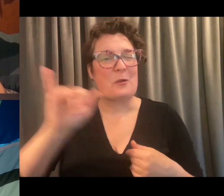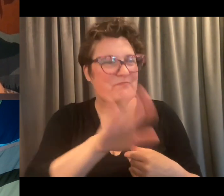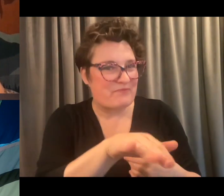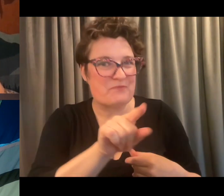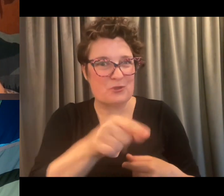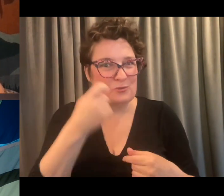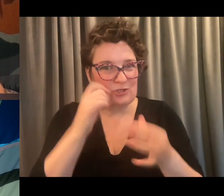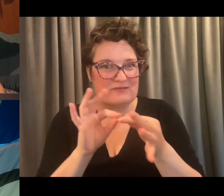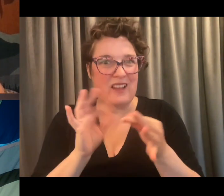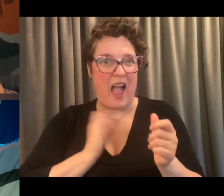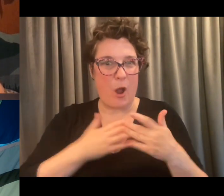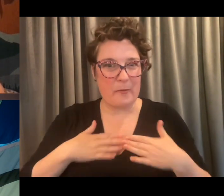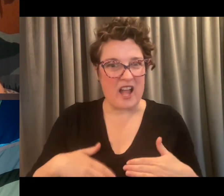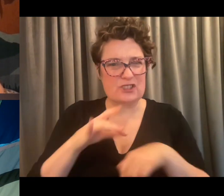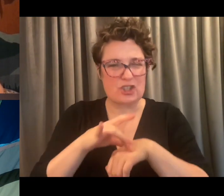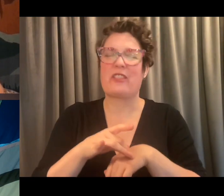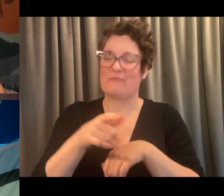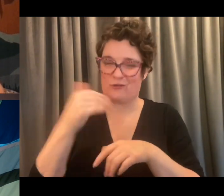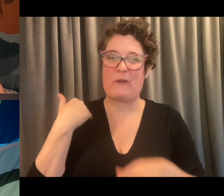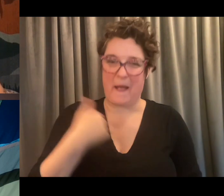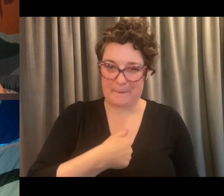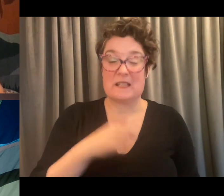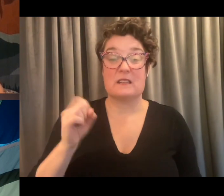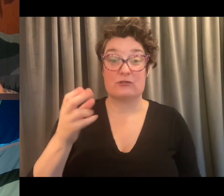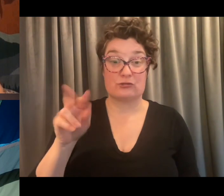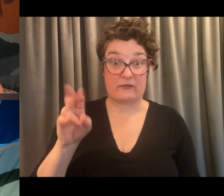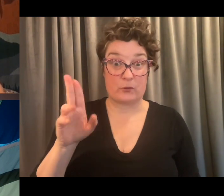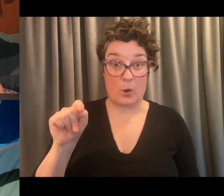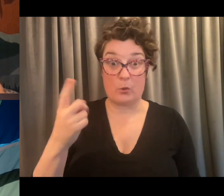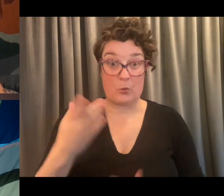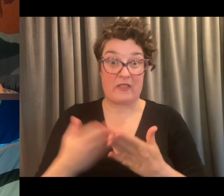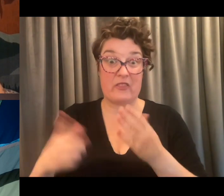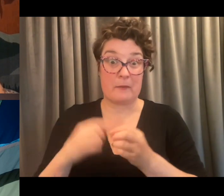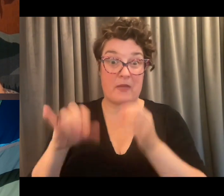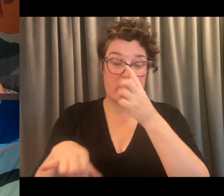that reminds me. So Shavuot, one of the things about it that actually Never, who we interview,